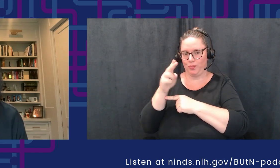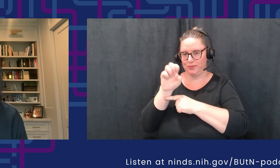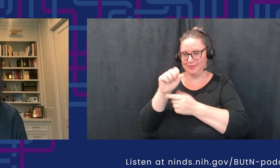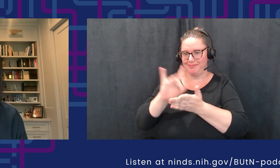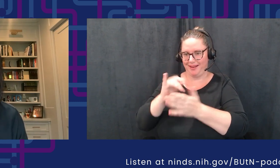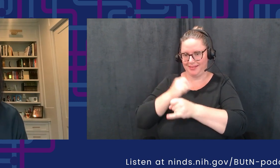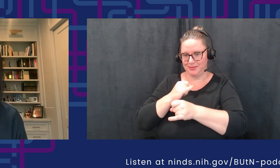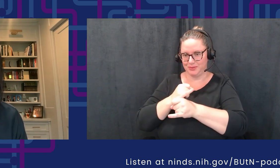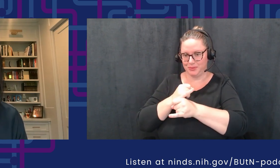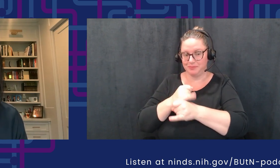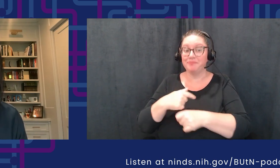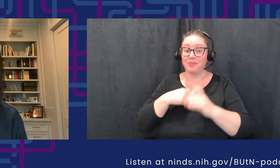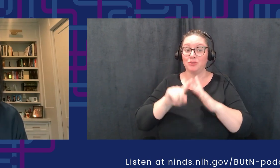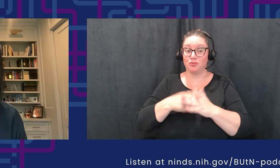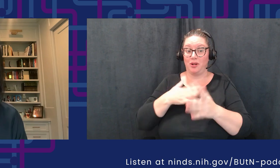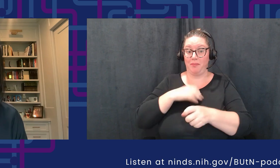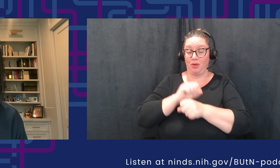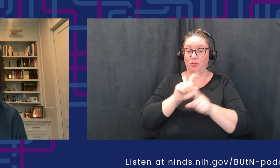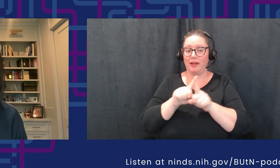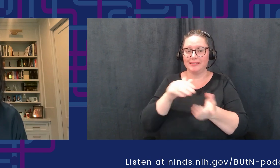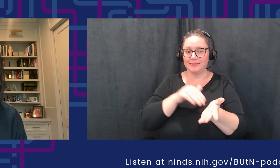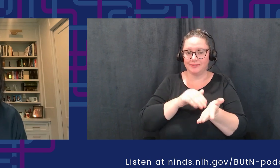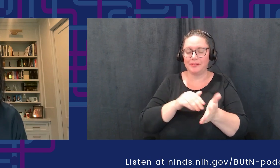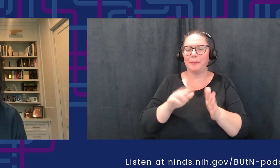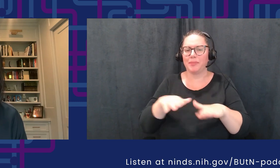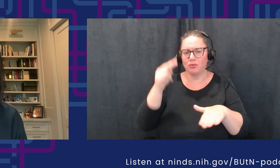I started my career as a physician--Pediatric